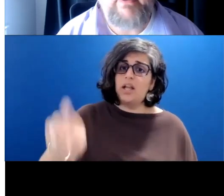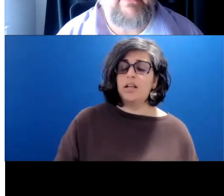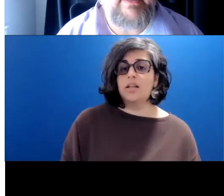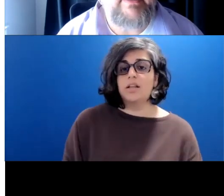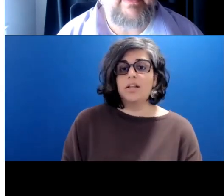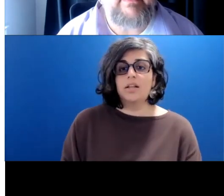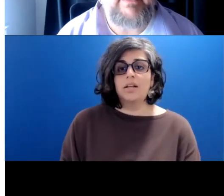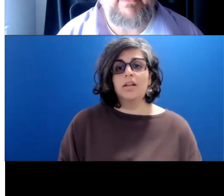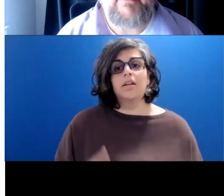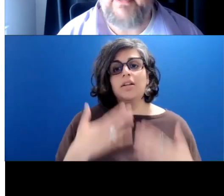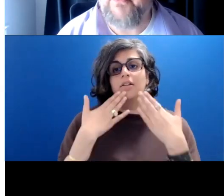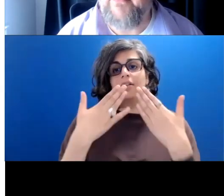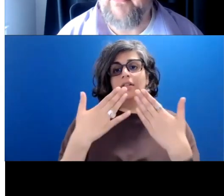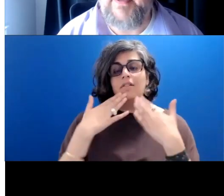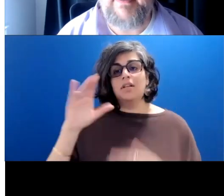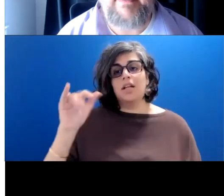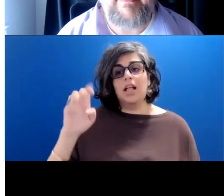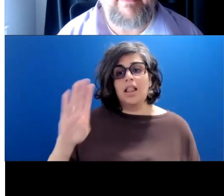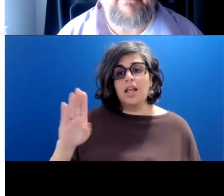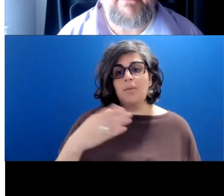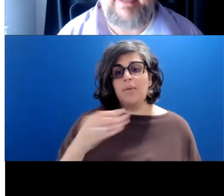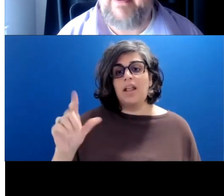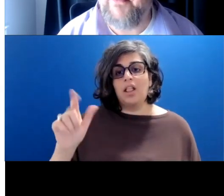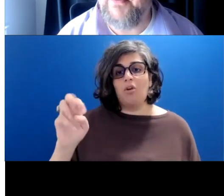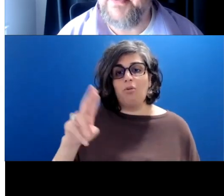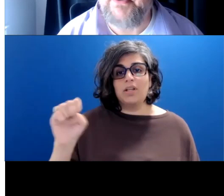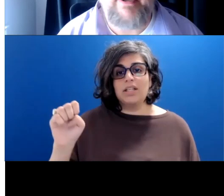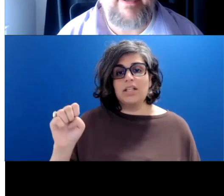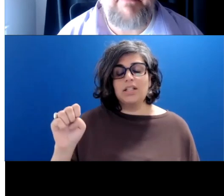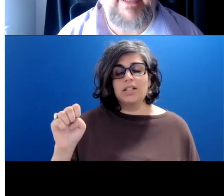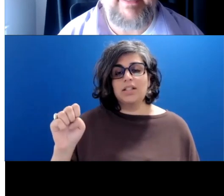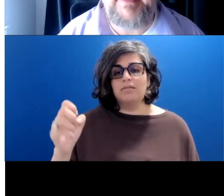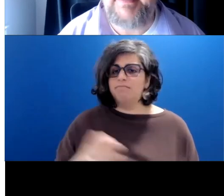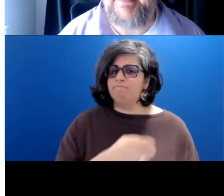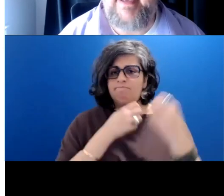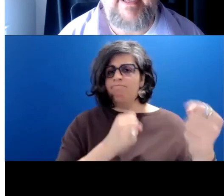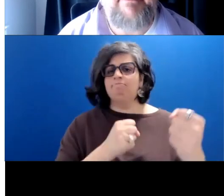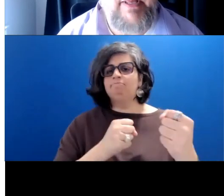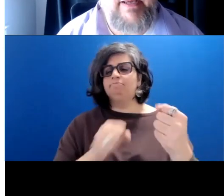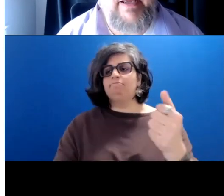I want to thank Caleb and Loree for being the ever strong backend today